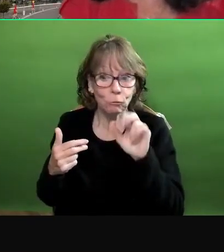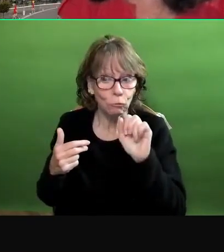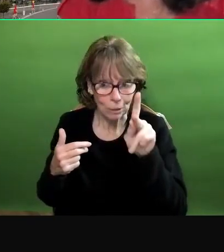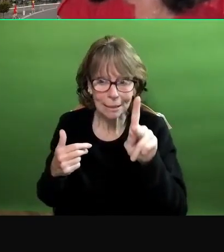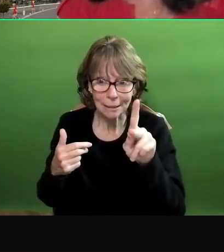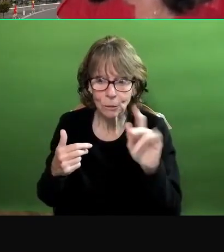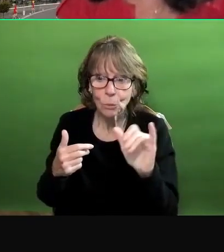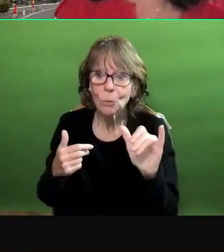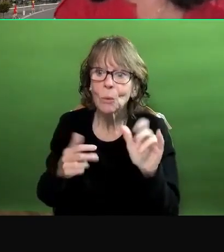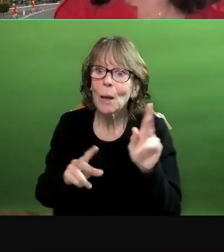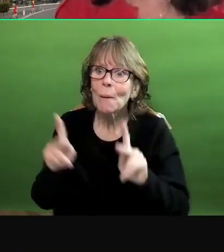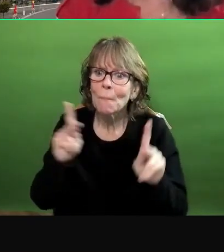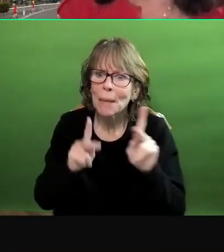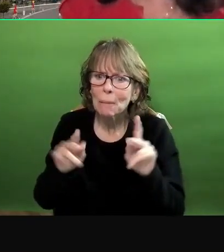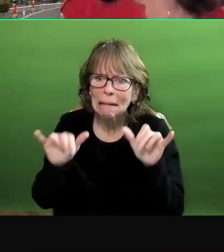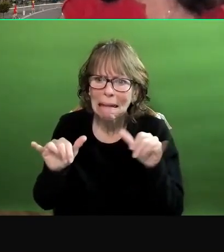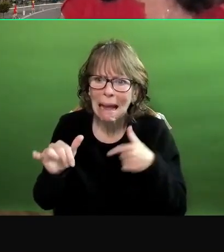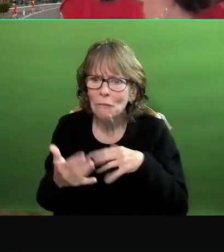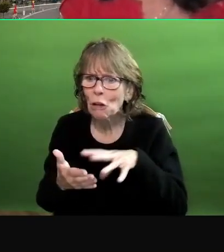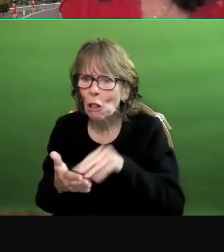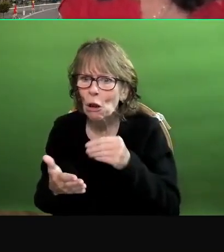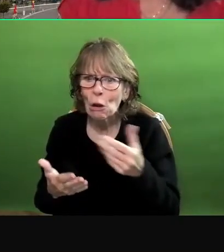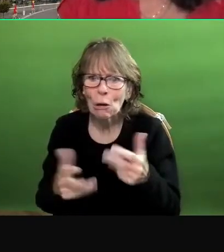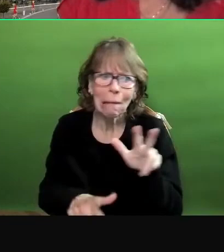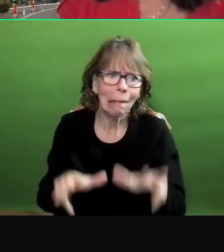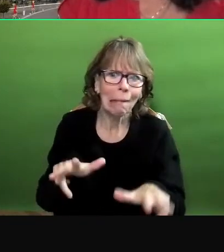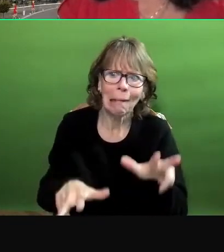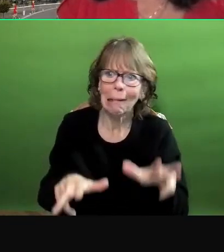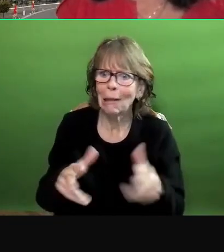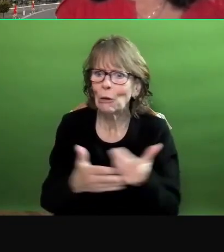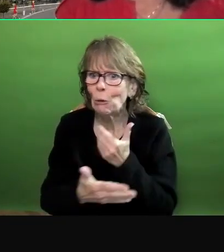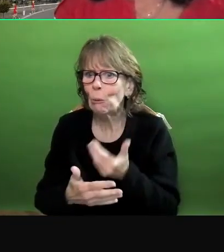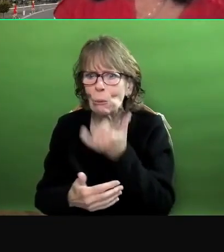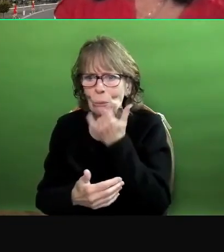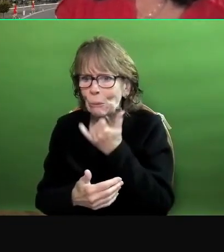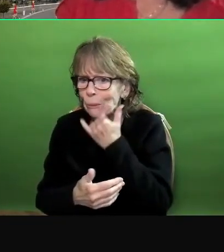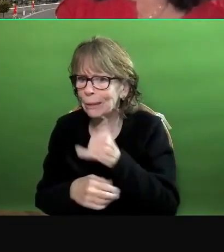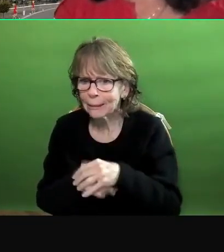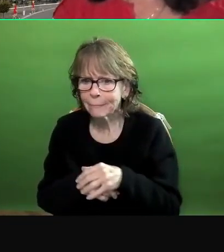have to learn something that they're not familiar with. Technology can always fail,